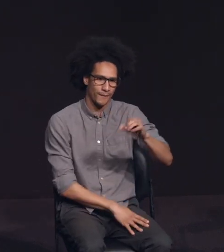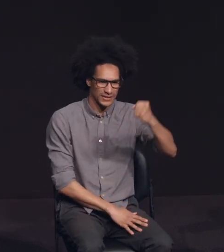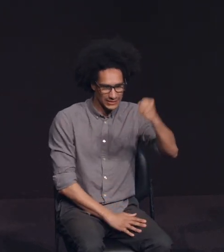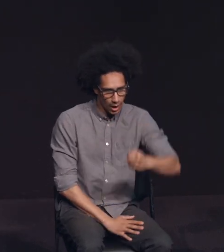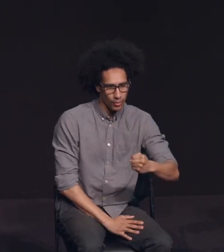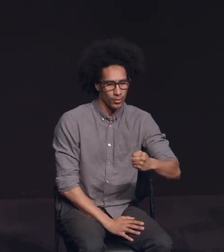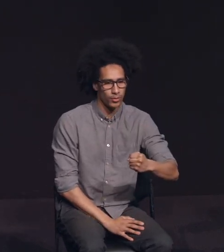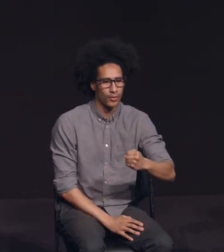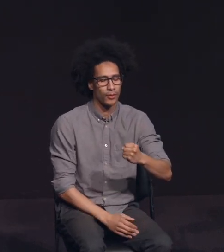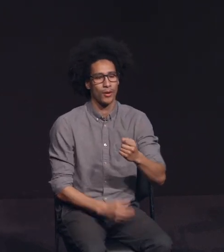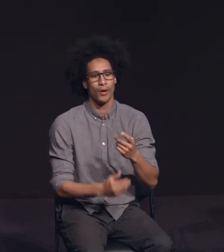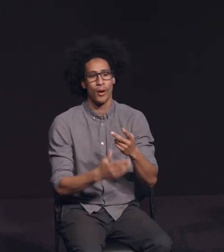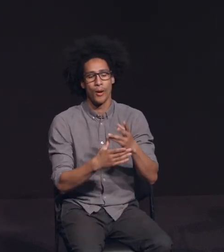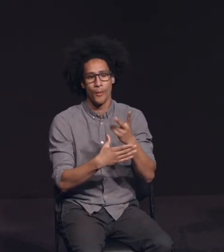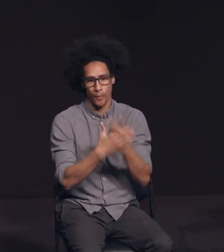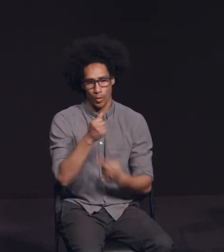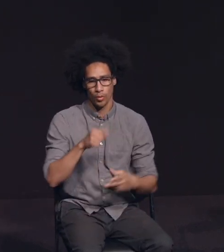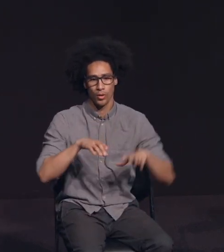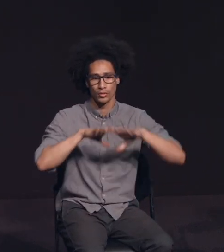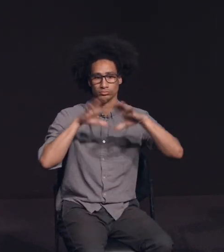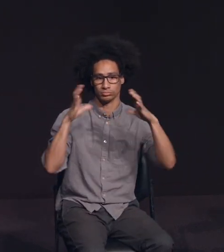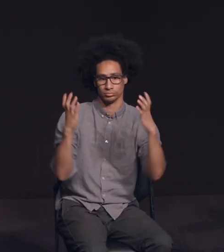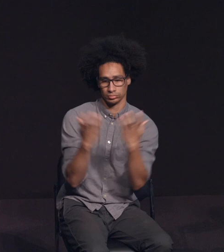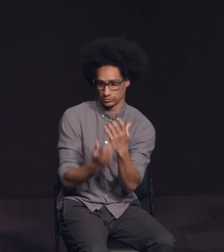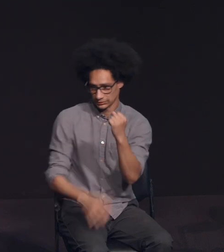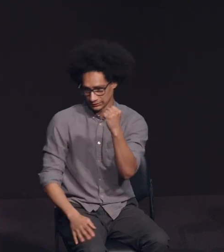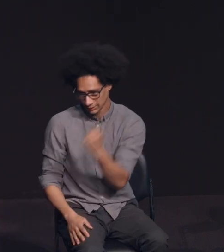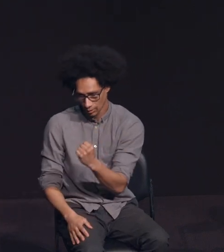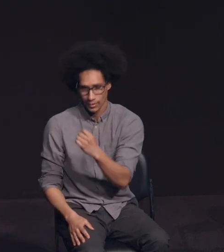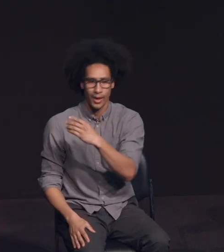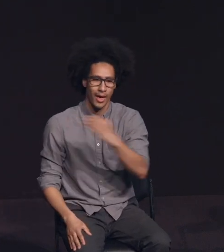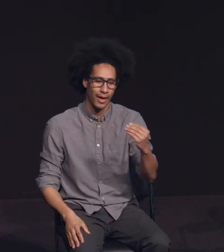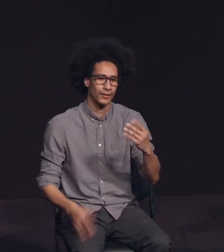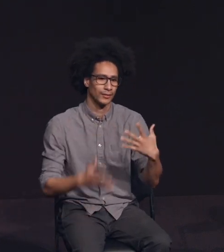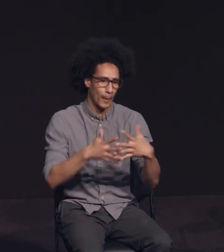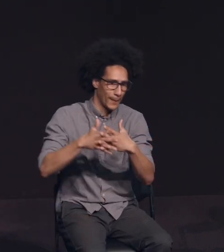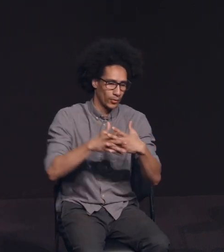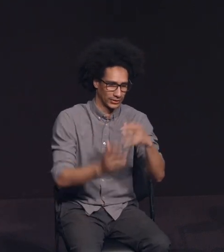both the global south and the American South, the idea of people of the sun.